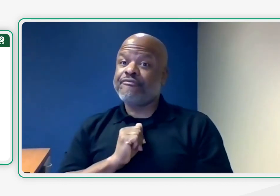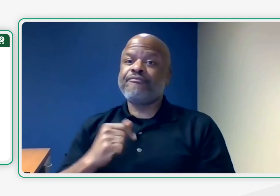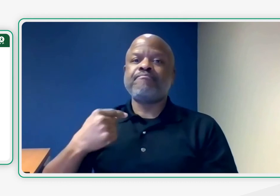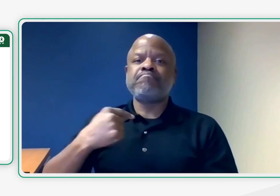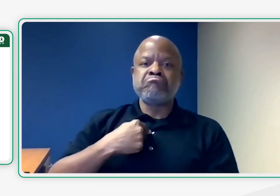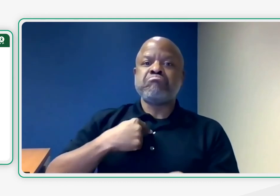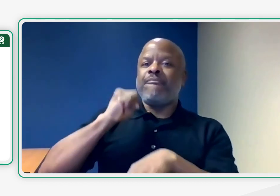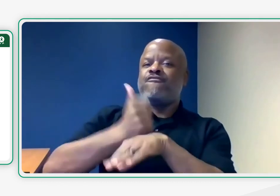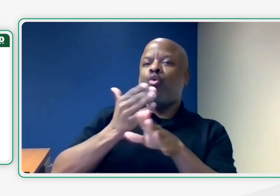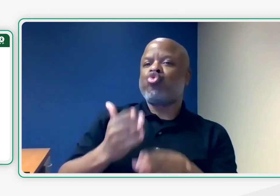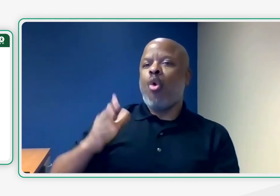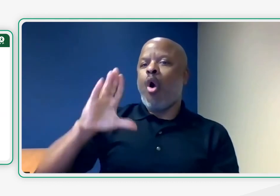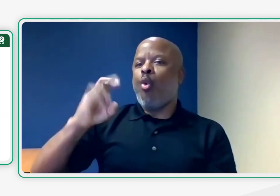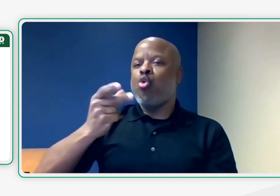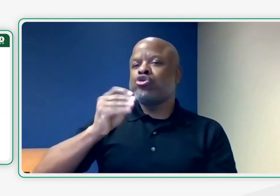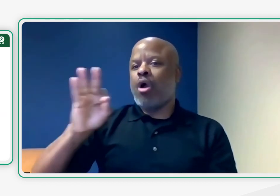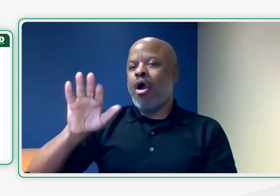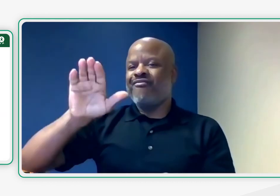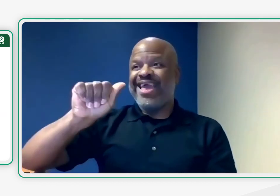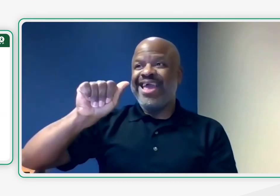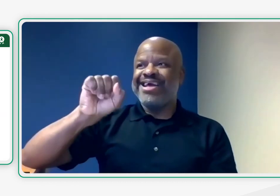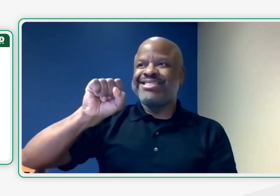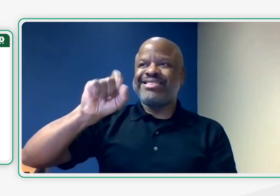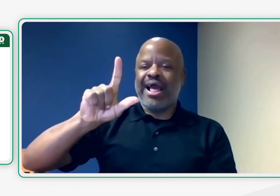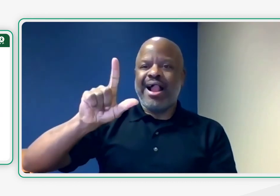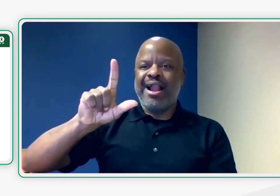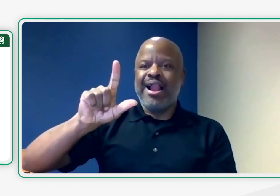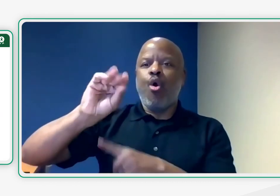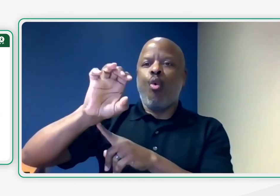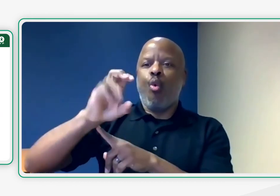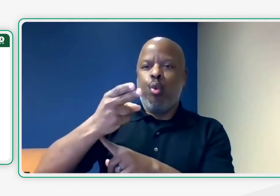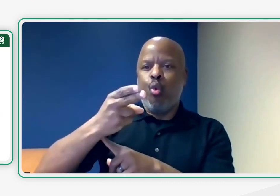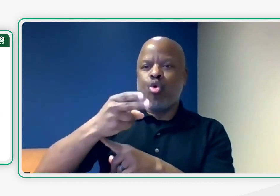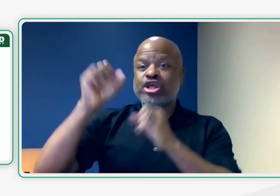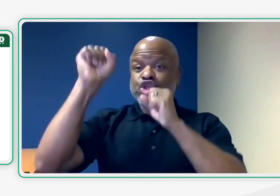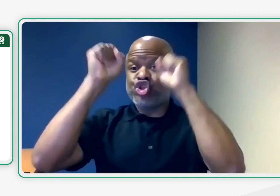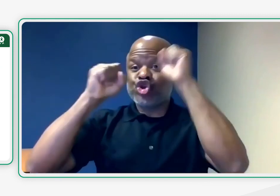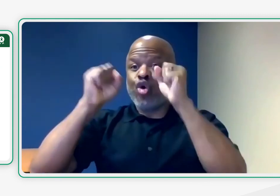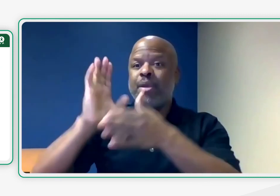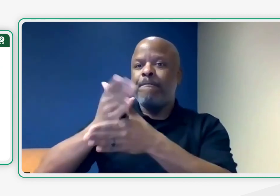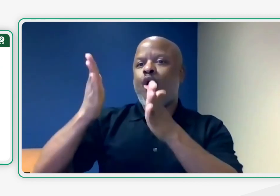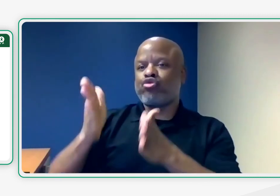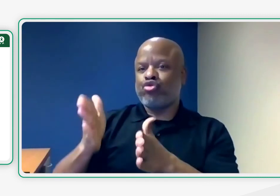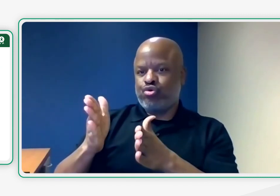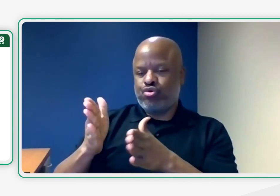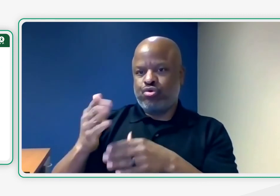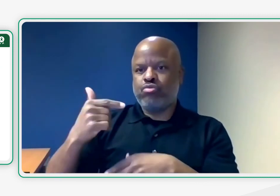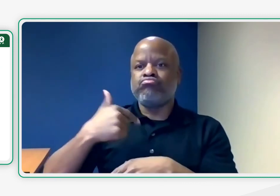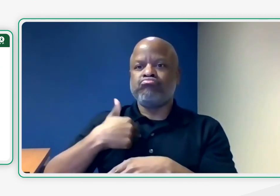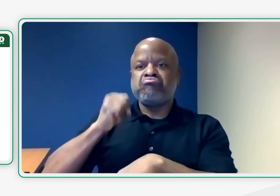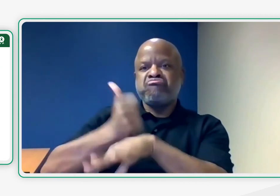slide, please. I do want to introduce myself. I'm the founder of ASLCoach Strategy Partners.